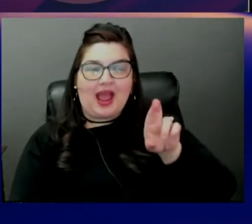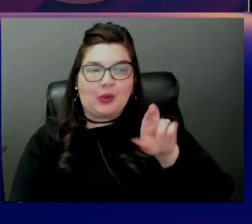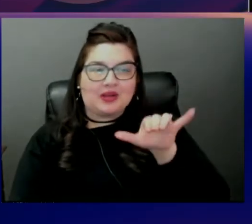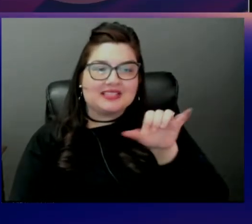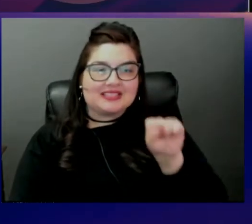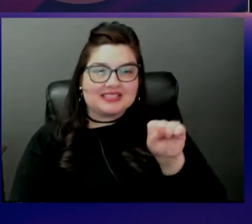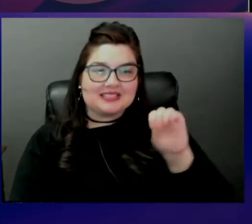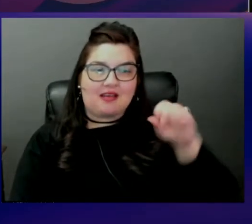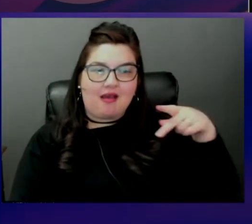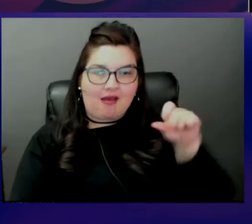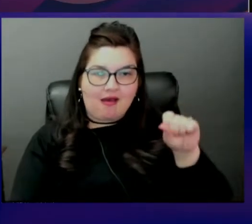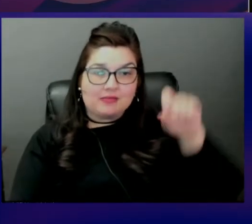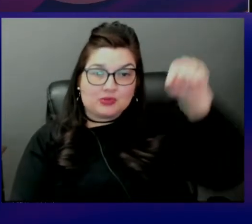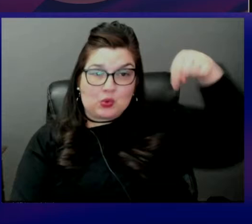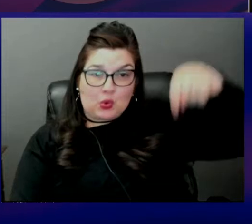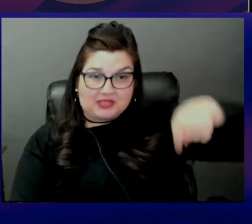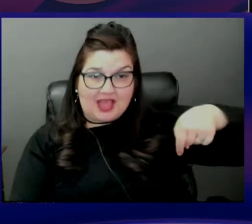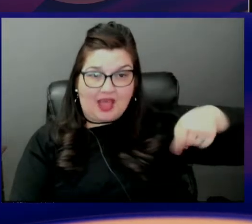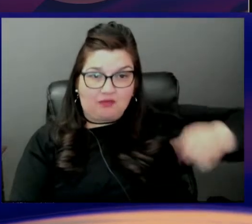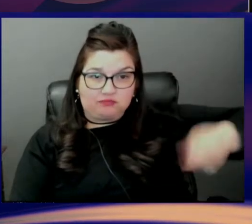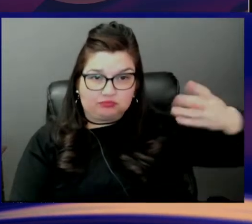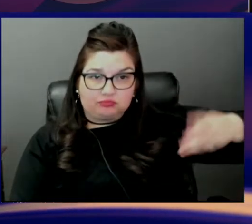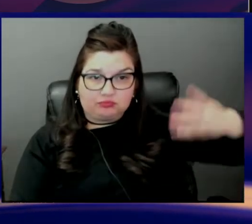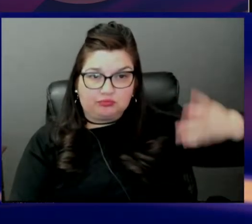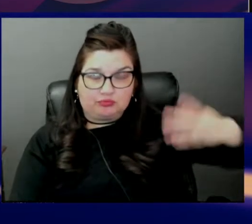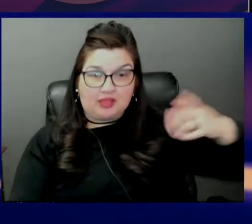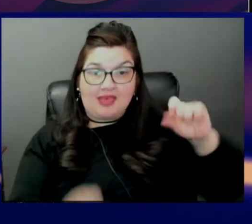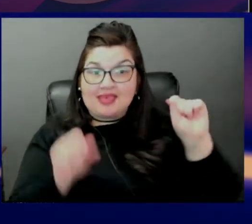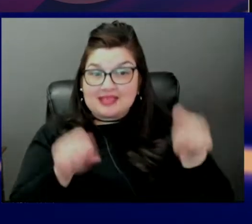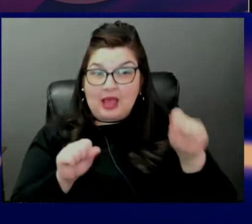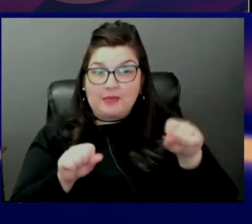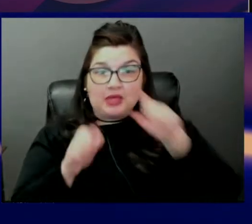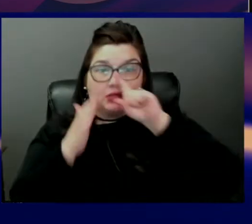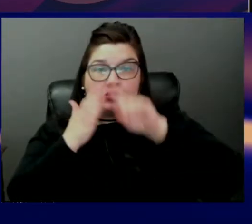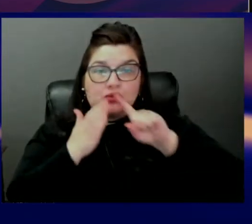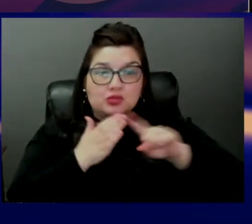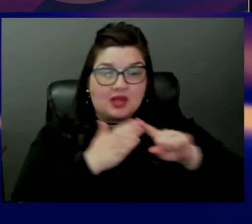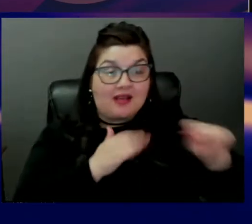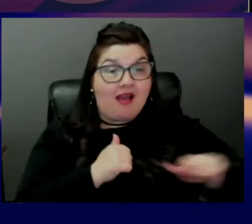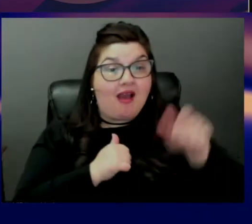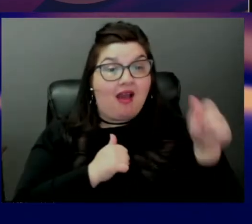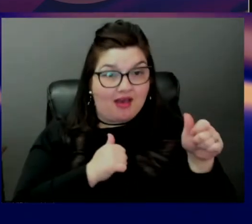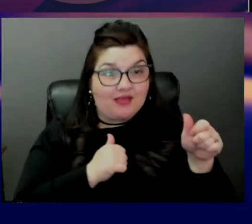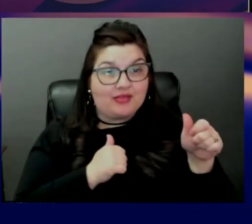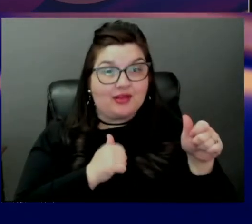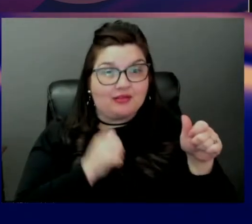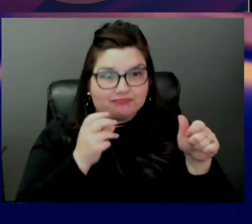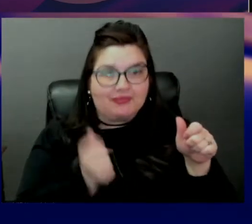what we'll also see is the ability to explore other on demand shows that we've had in the past.